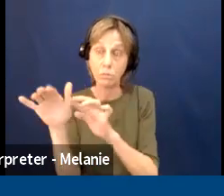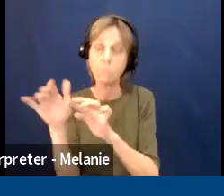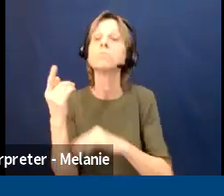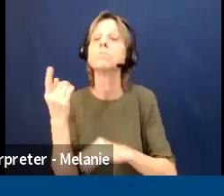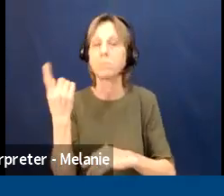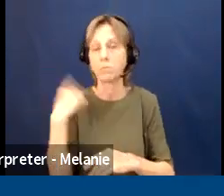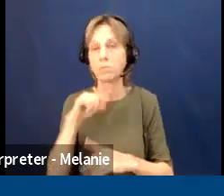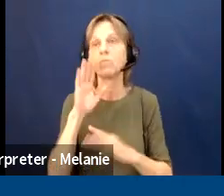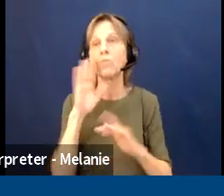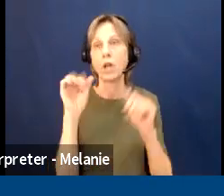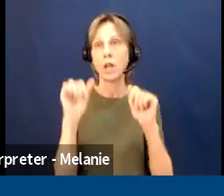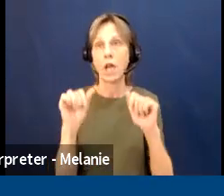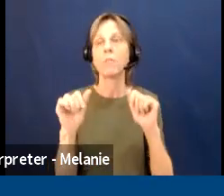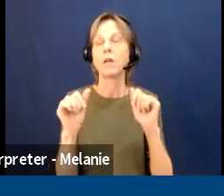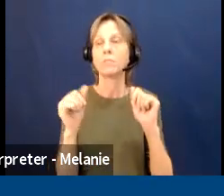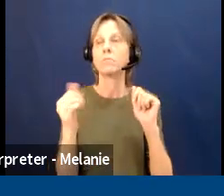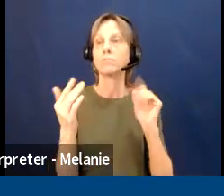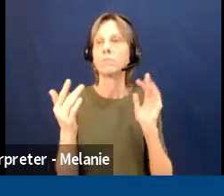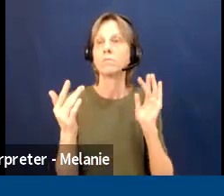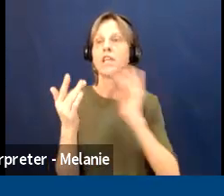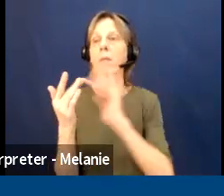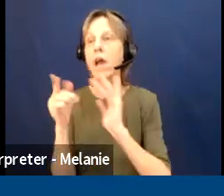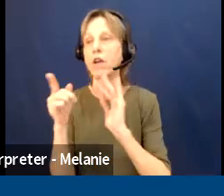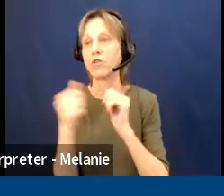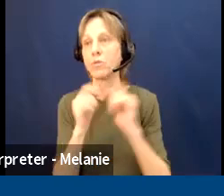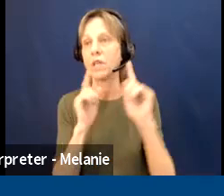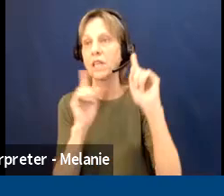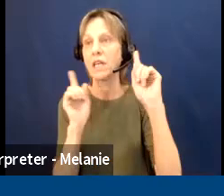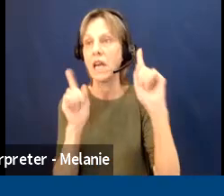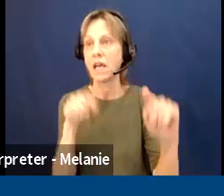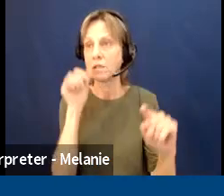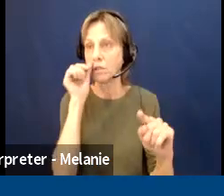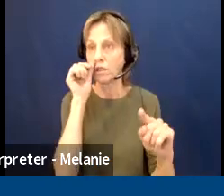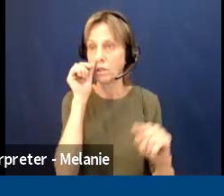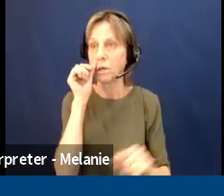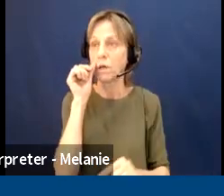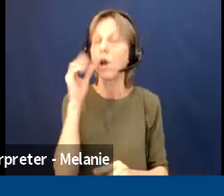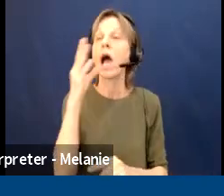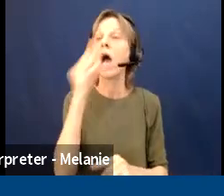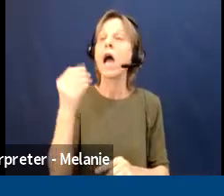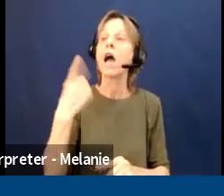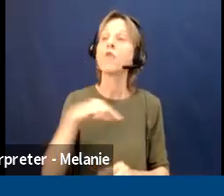uh get back to you with an answer also we have an email that is available to you